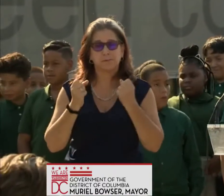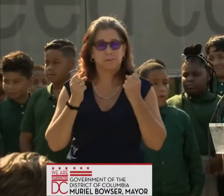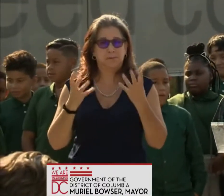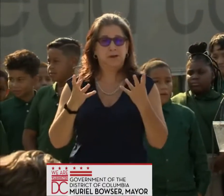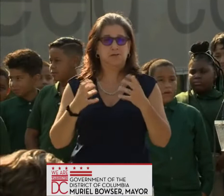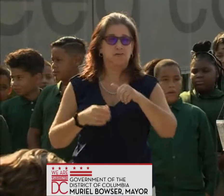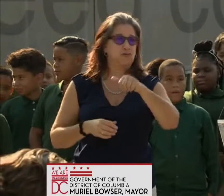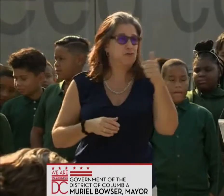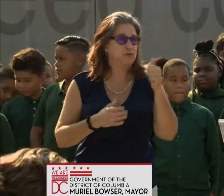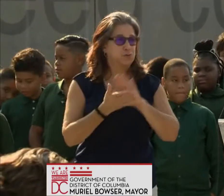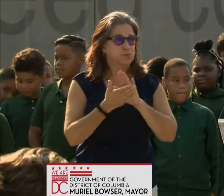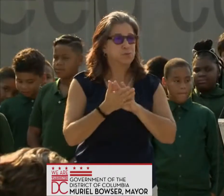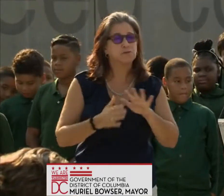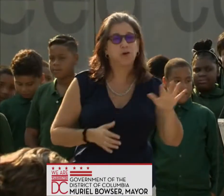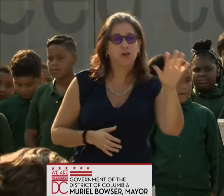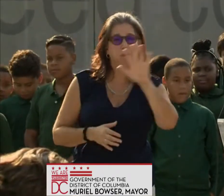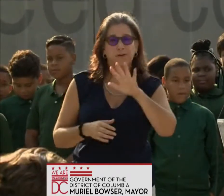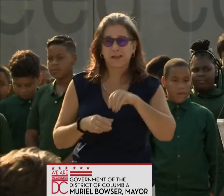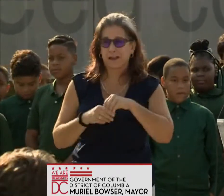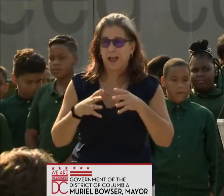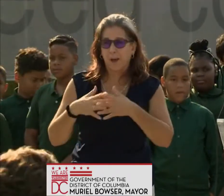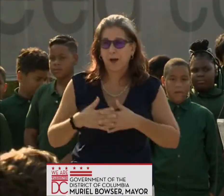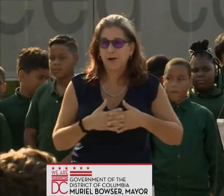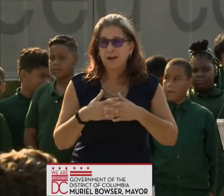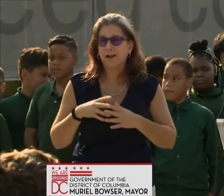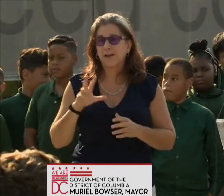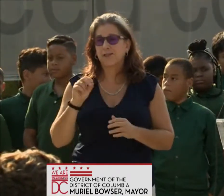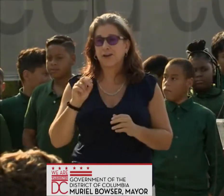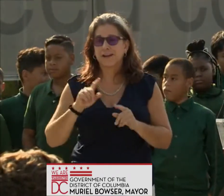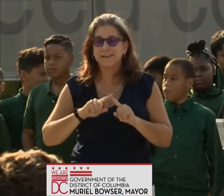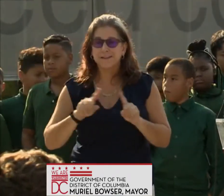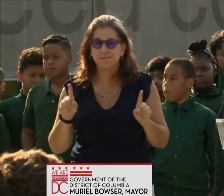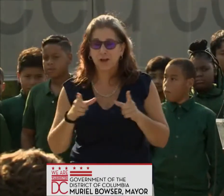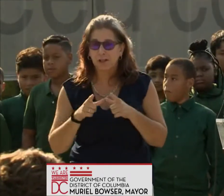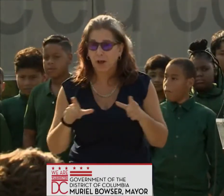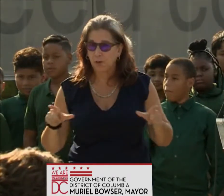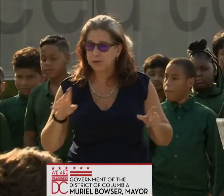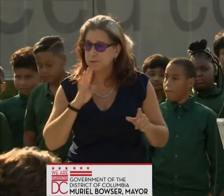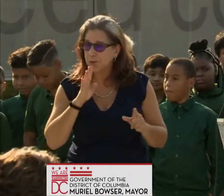languages as well as students whose families have lived in Washington DC for